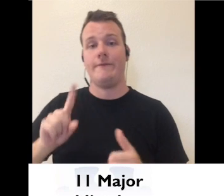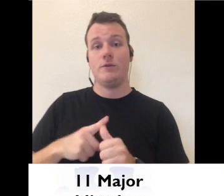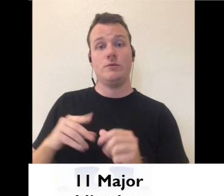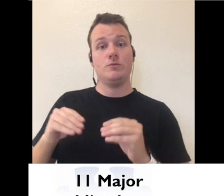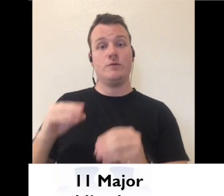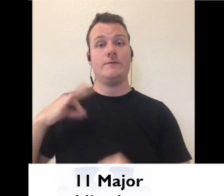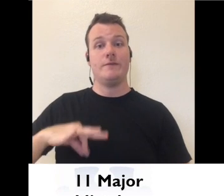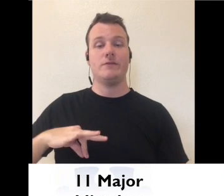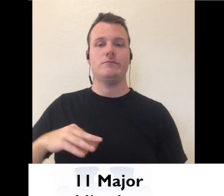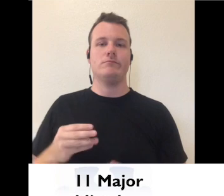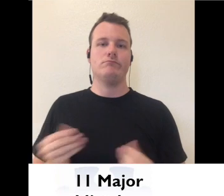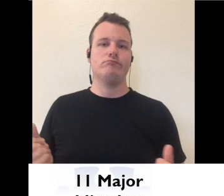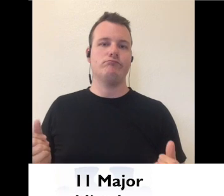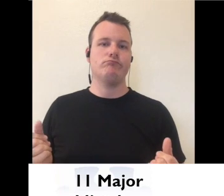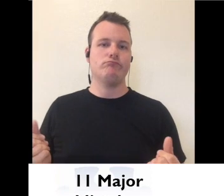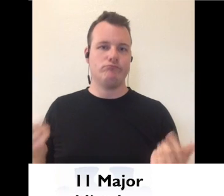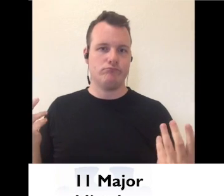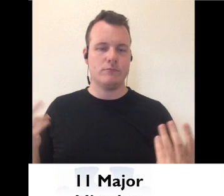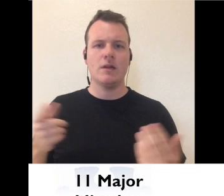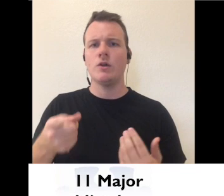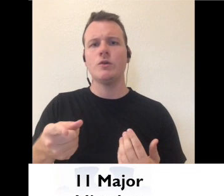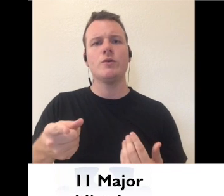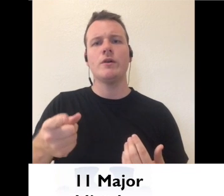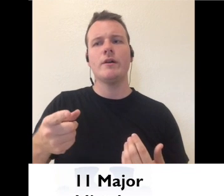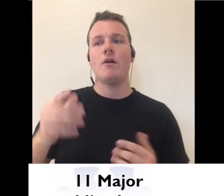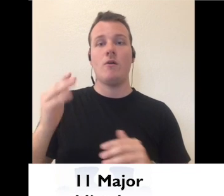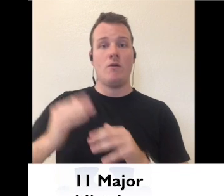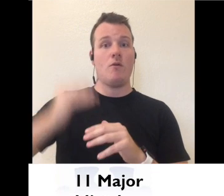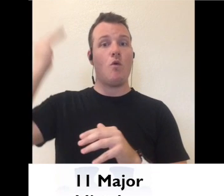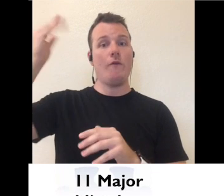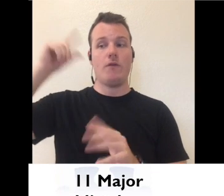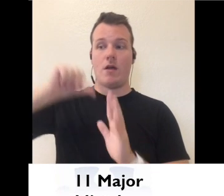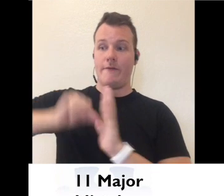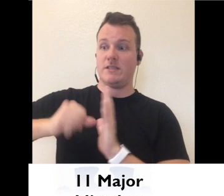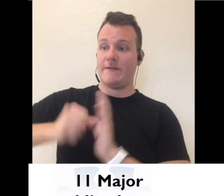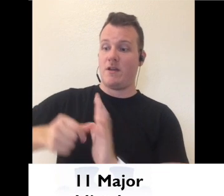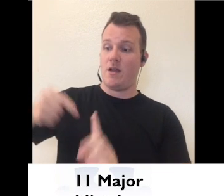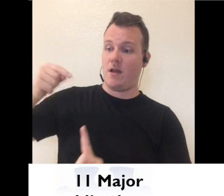goes away, and so don't over emphasize those things because they can go away